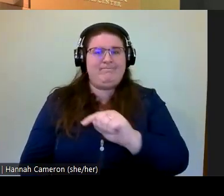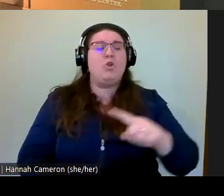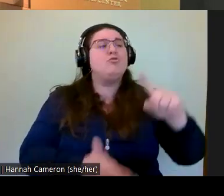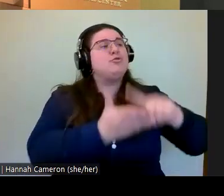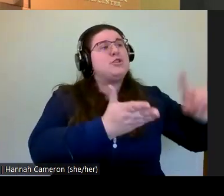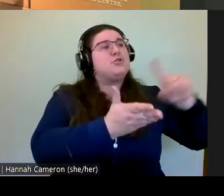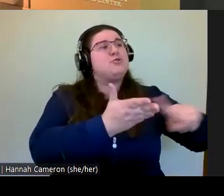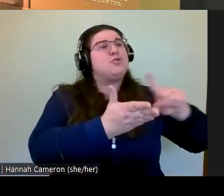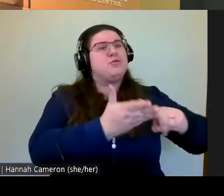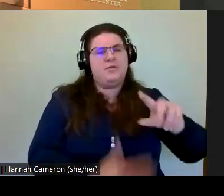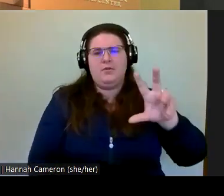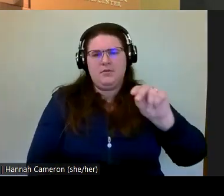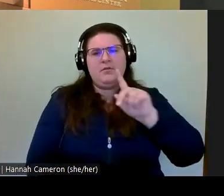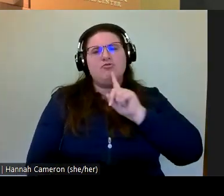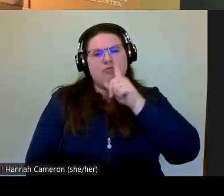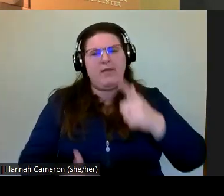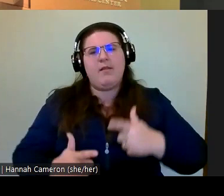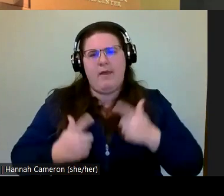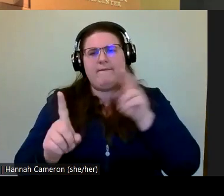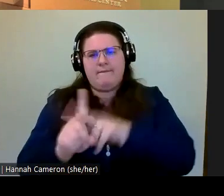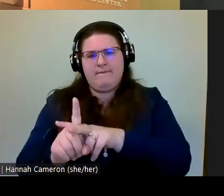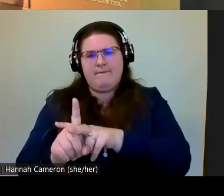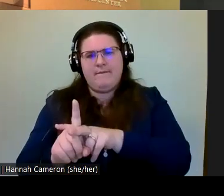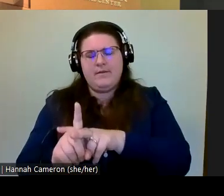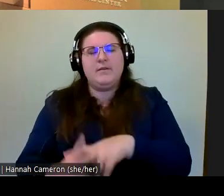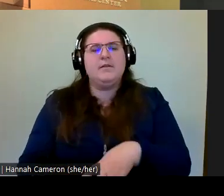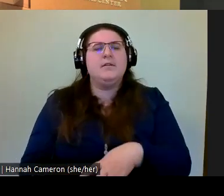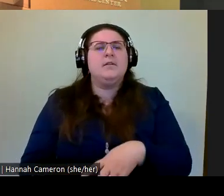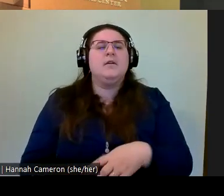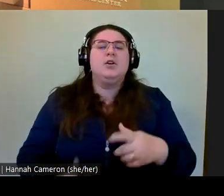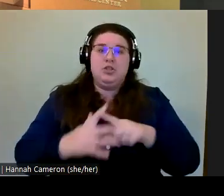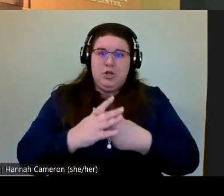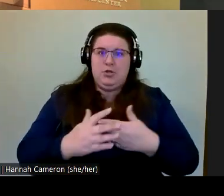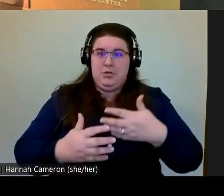but we really need to do this and so we started rolling out uh the collaborative care model to